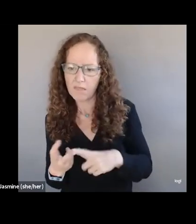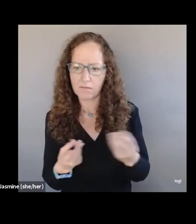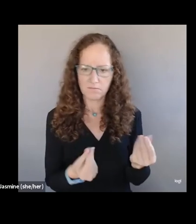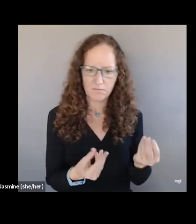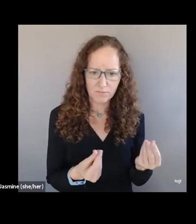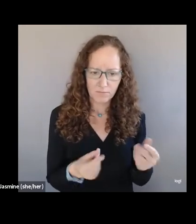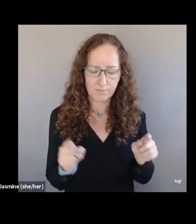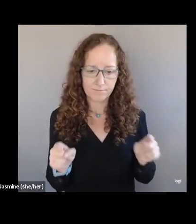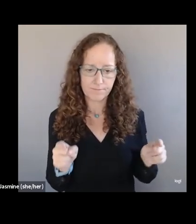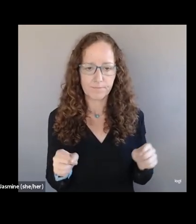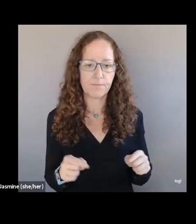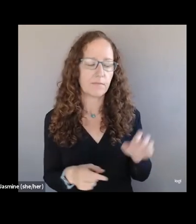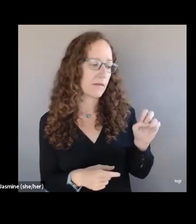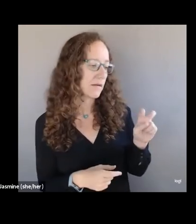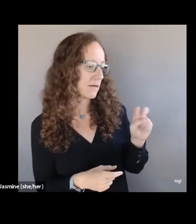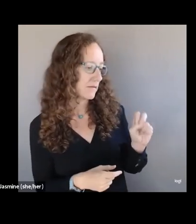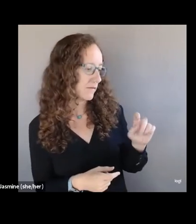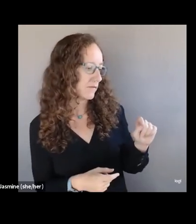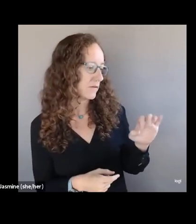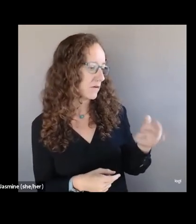says, it's about the land, it's about the land, it's about the